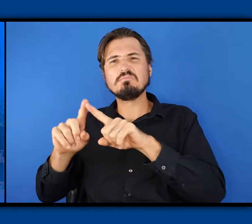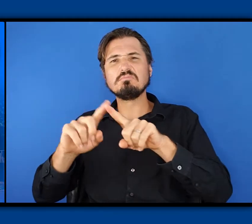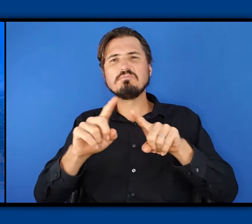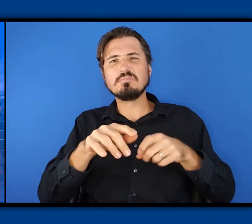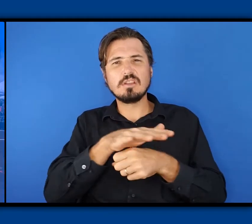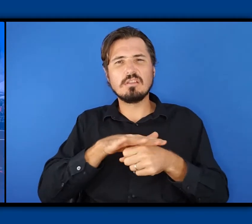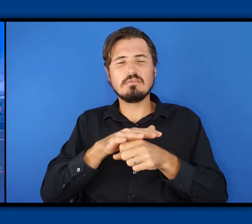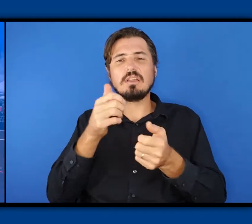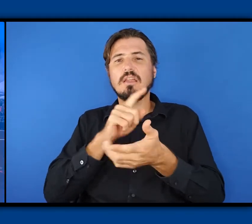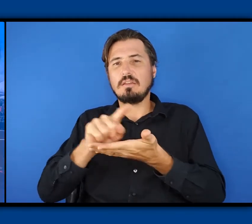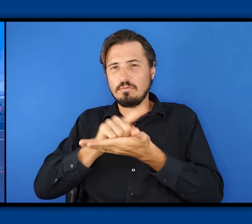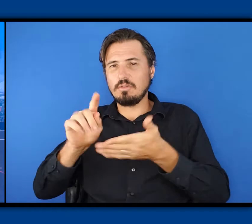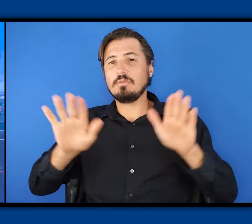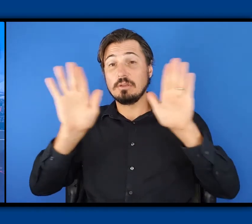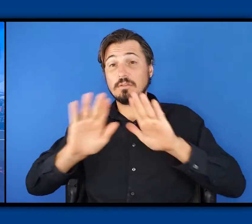through the end of the year